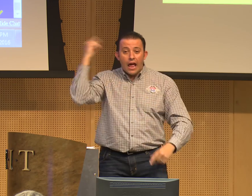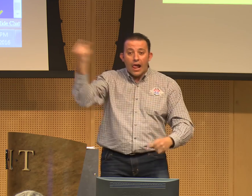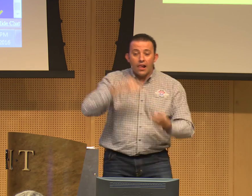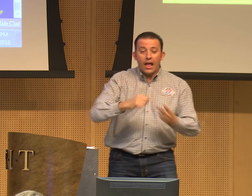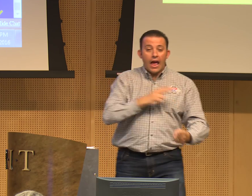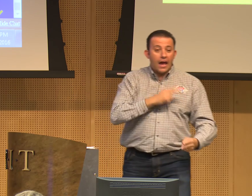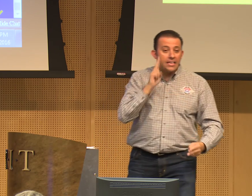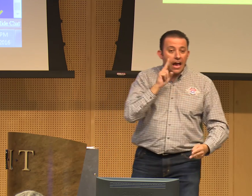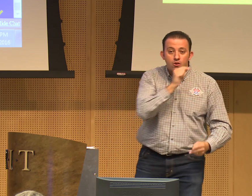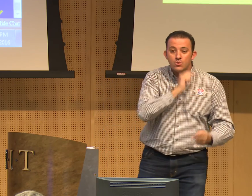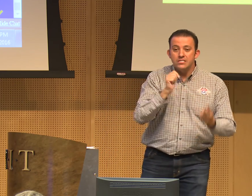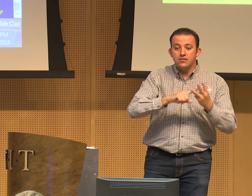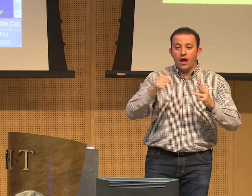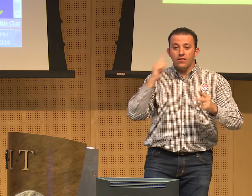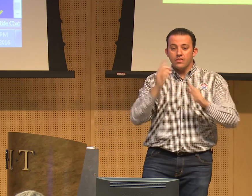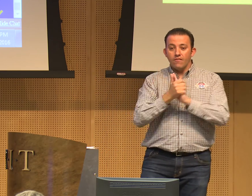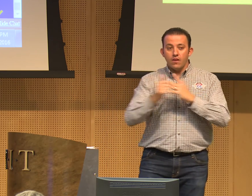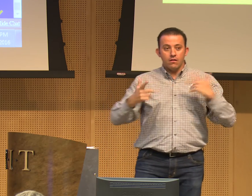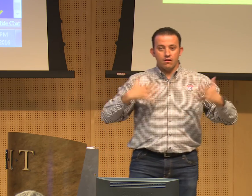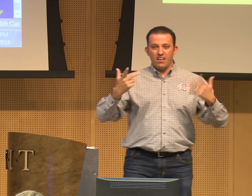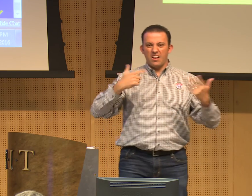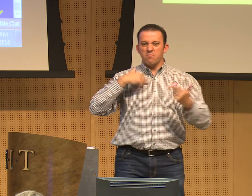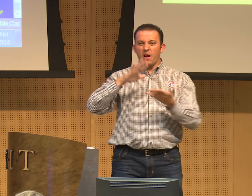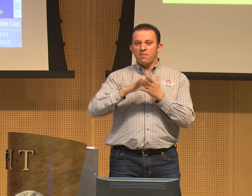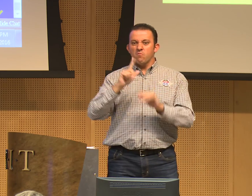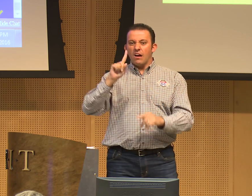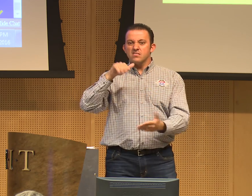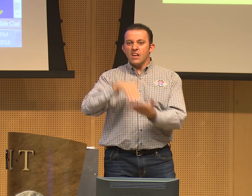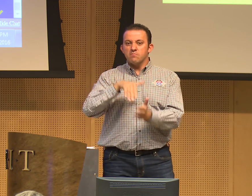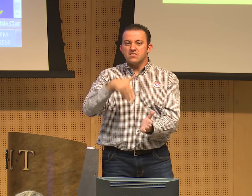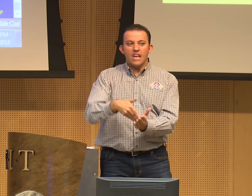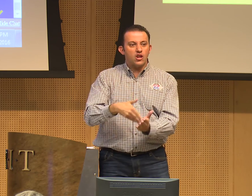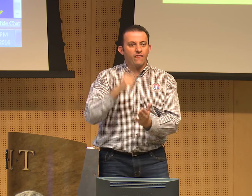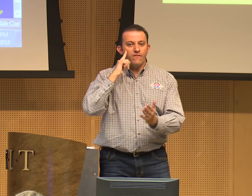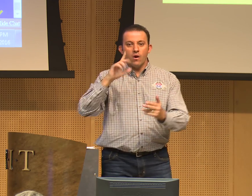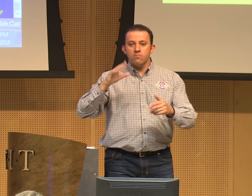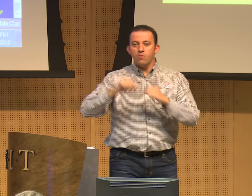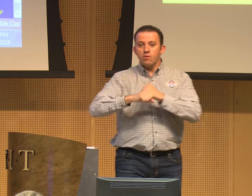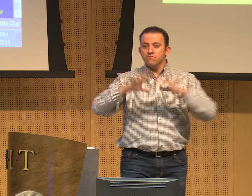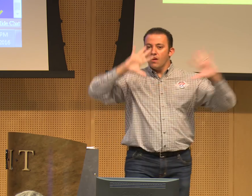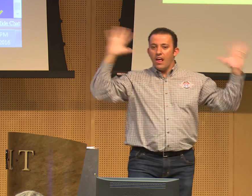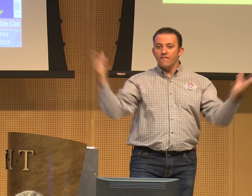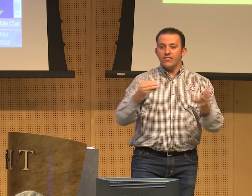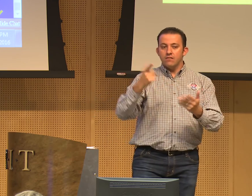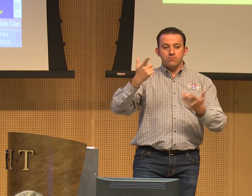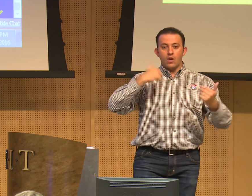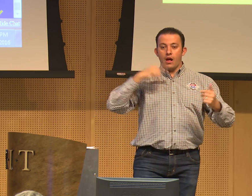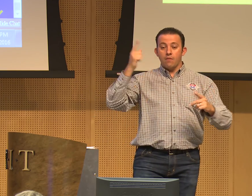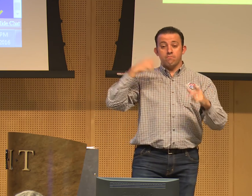Think about Nyle and the twins and, you know, we--we were the one-stop shop for a lot of these promotional materials.